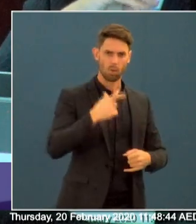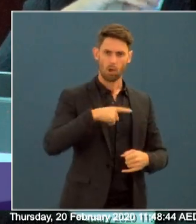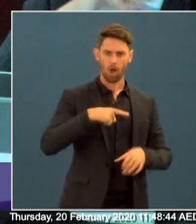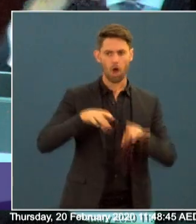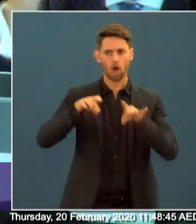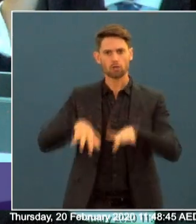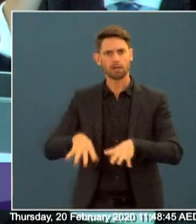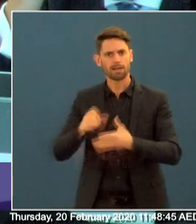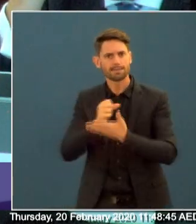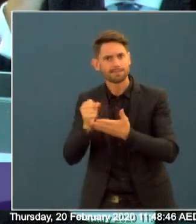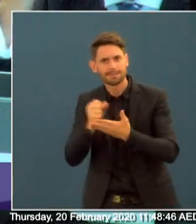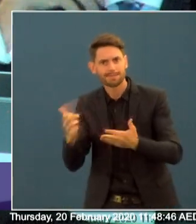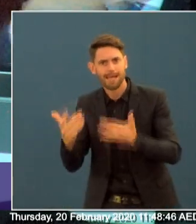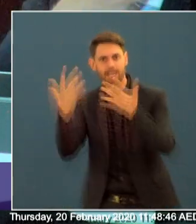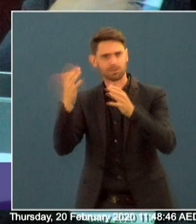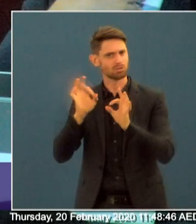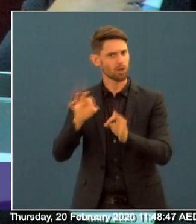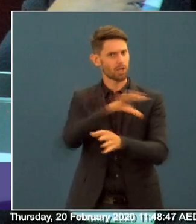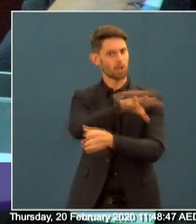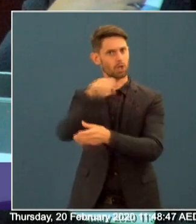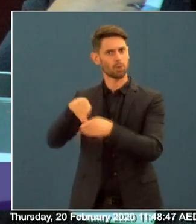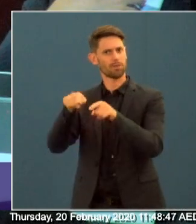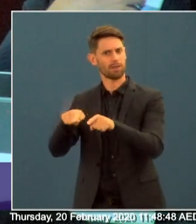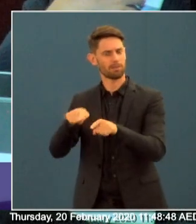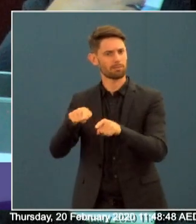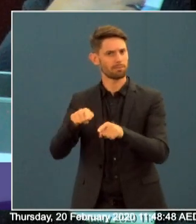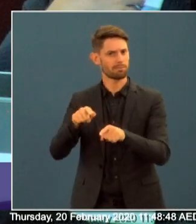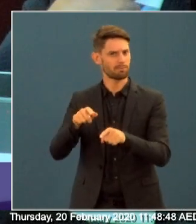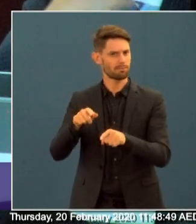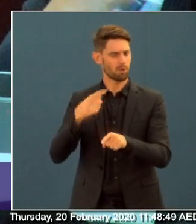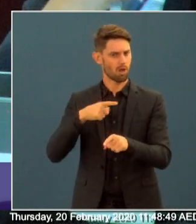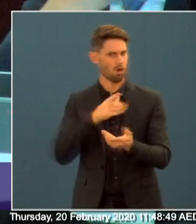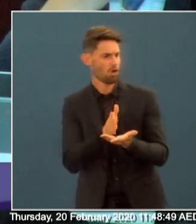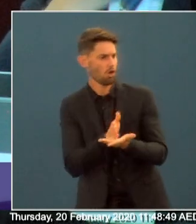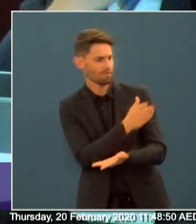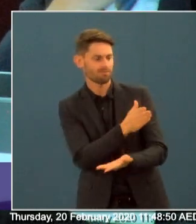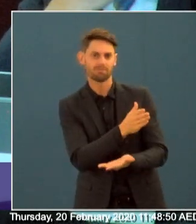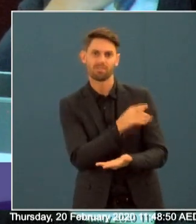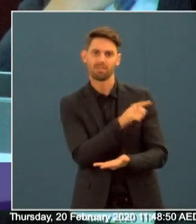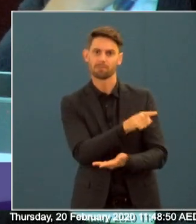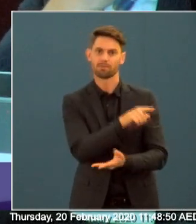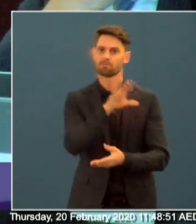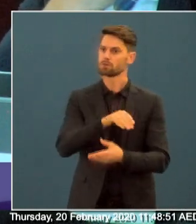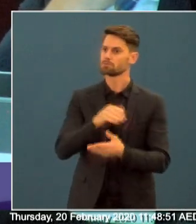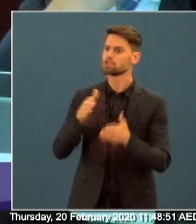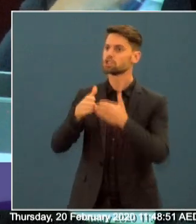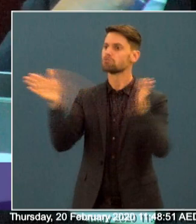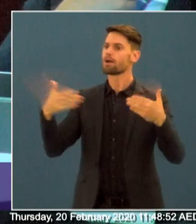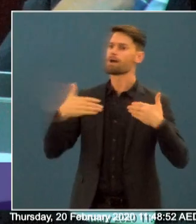So given the findings, why are they routinely excluded from the population health surveys? Do you know?